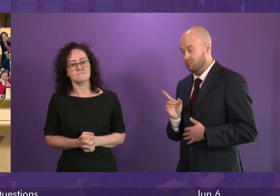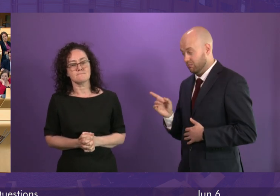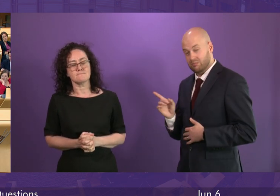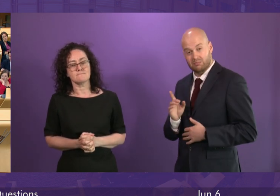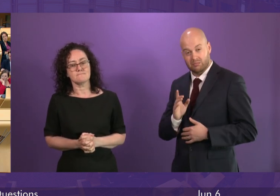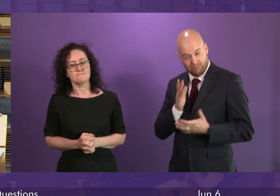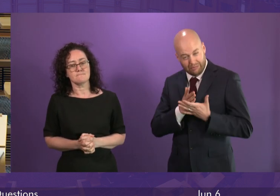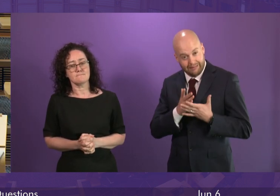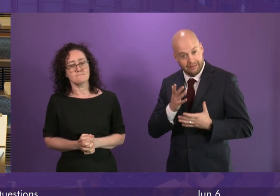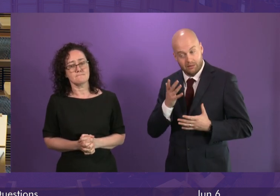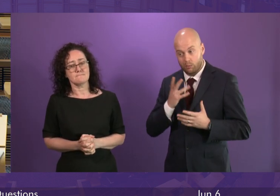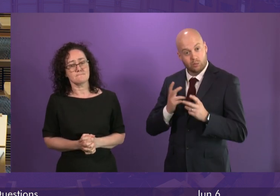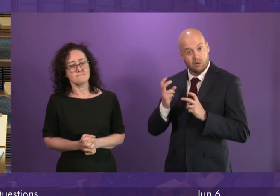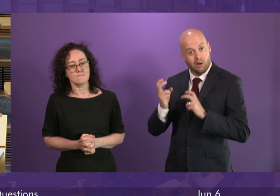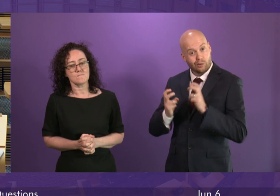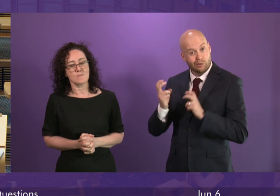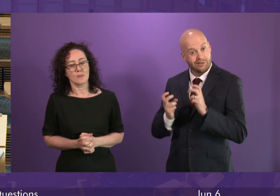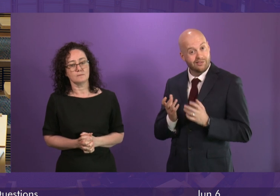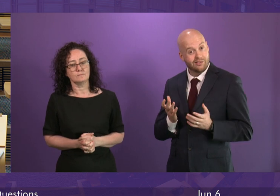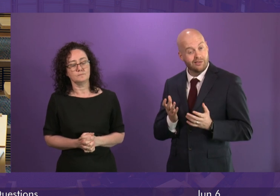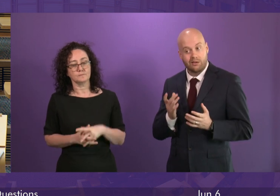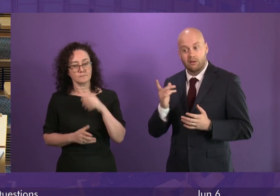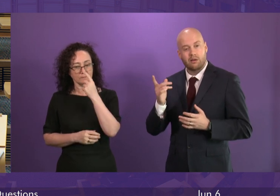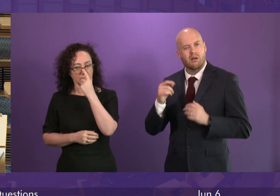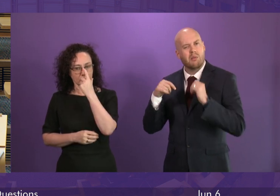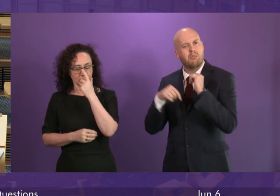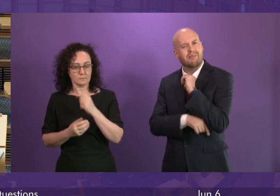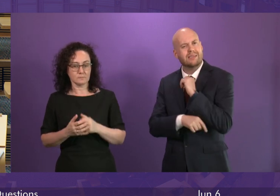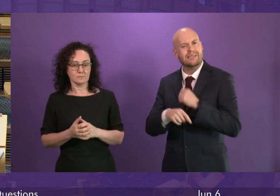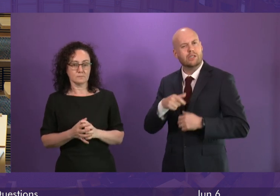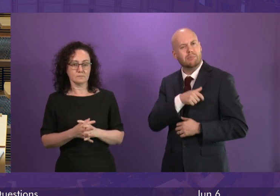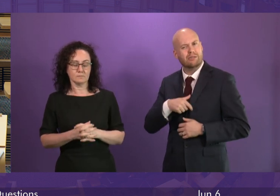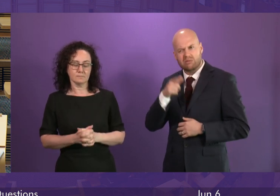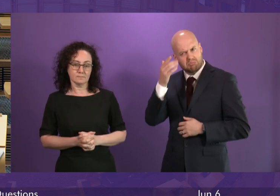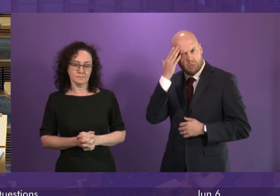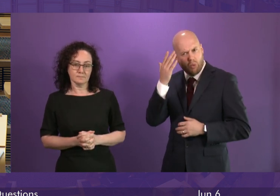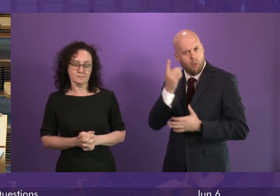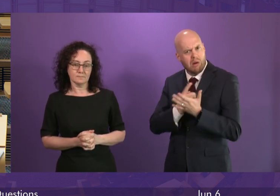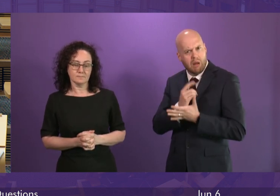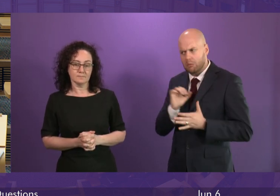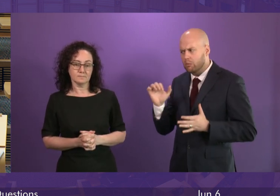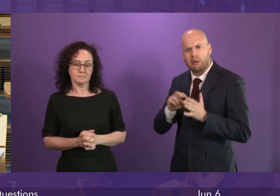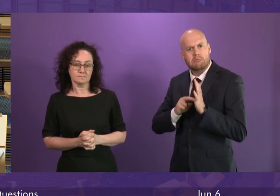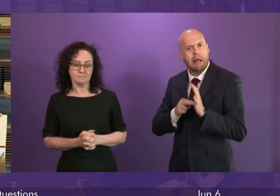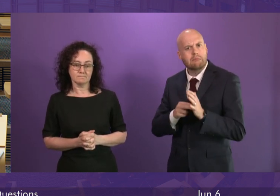that the Poverty and Inequality Commission does not know about the initiatives that he has just listed? The commission is making a point about the income supplement. It is